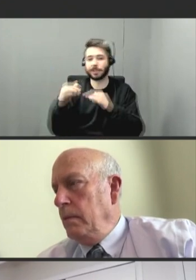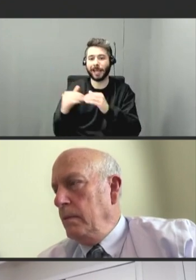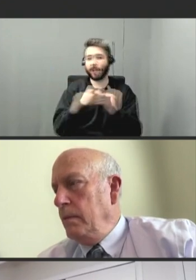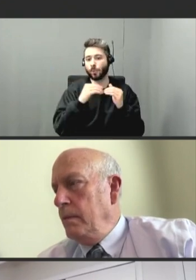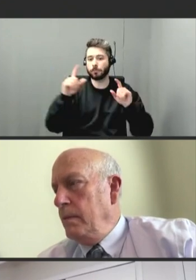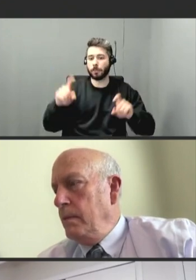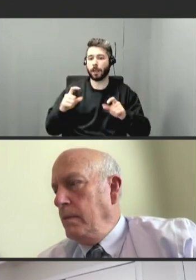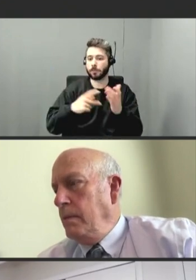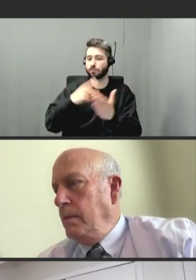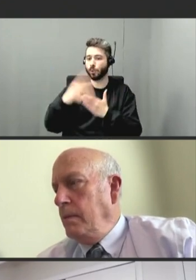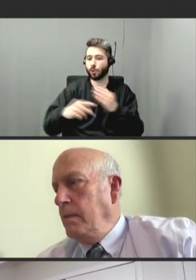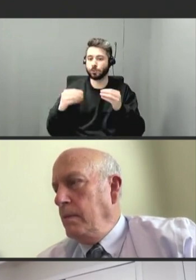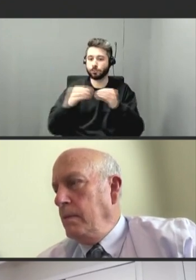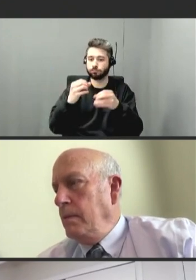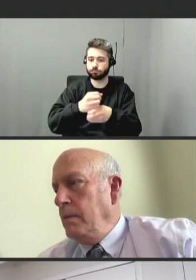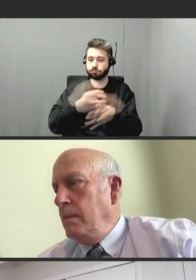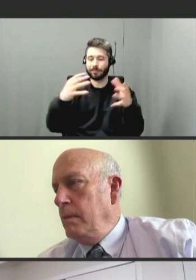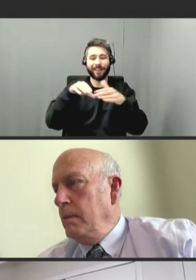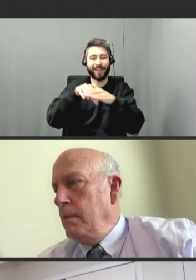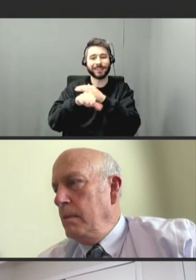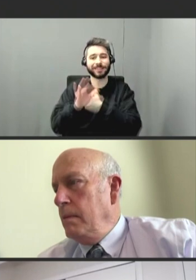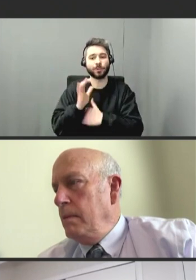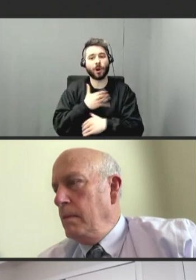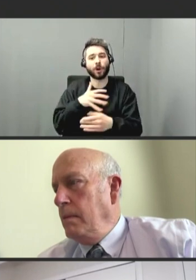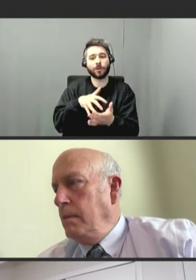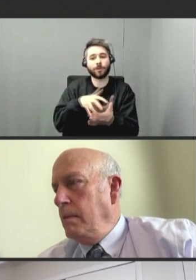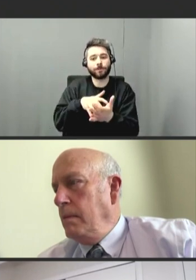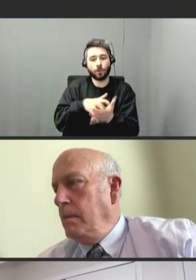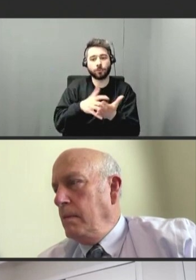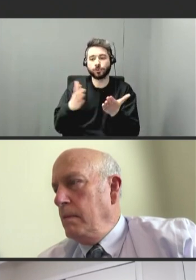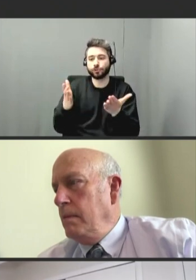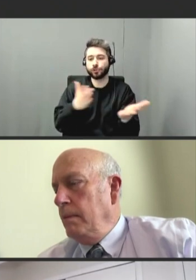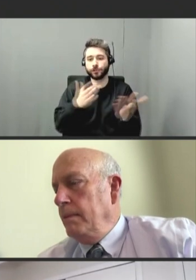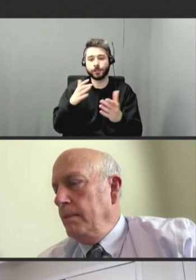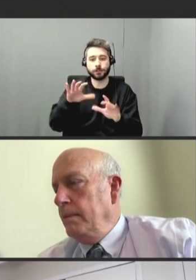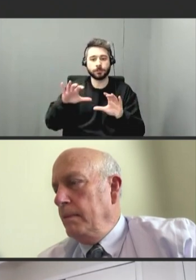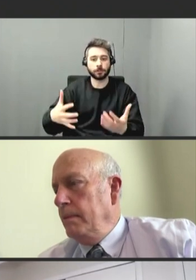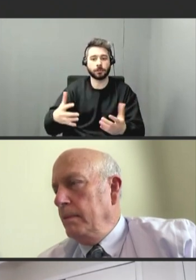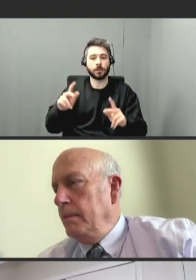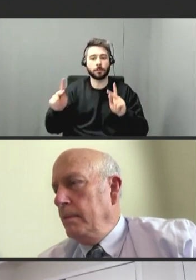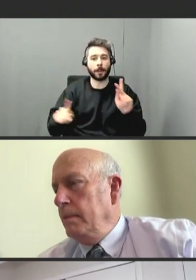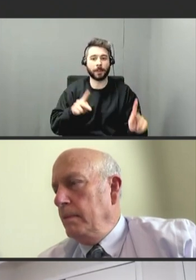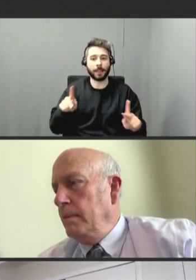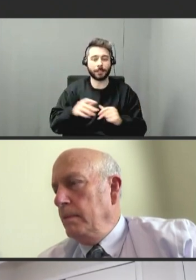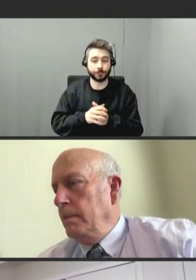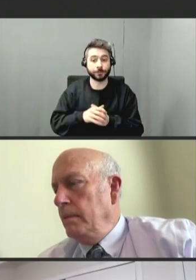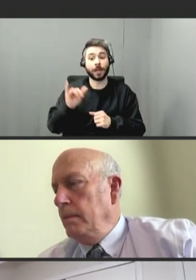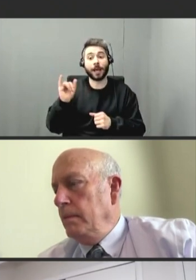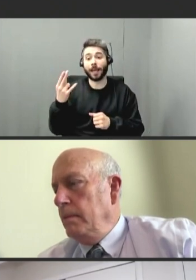expand access to our vulnerable service population.